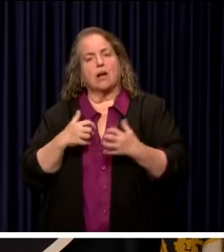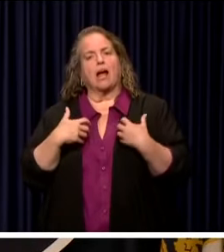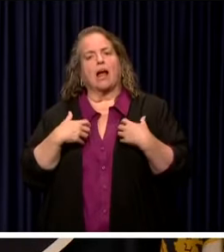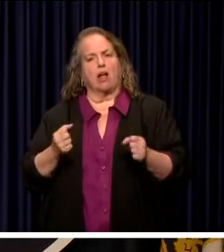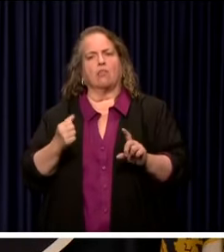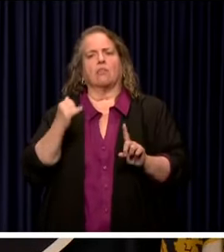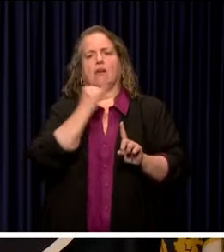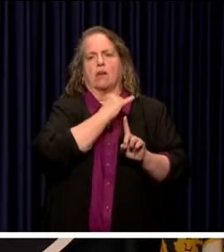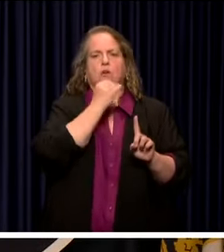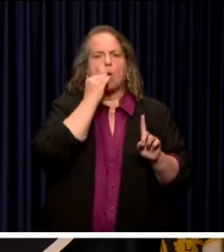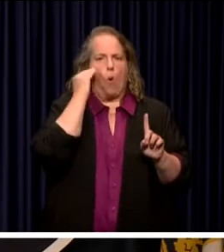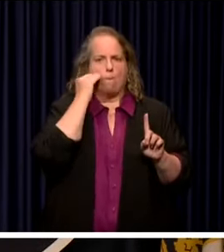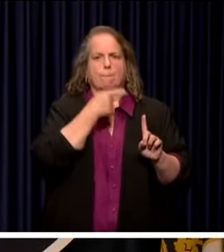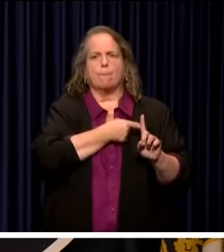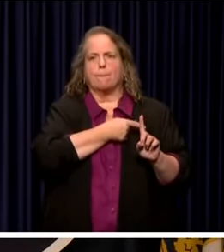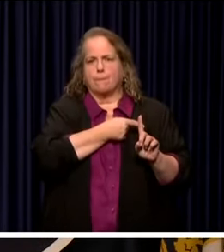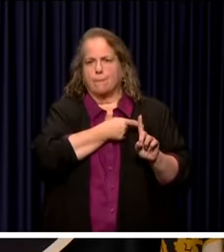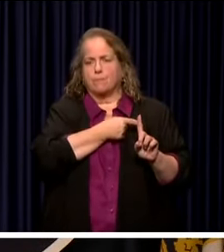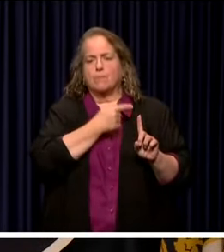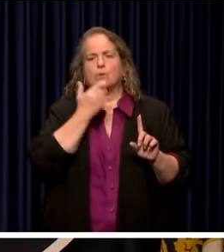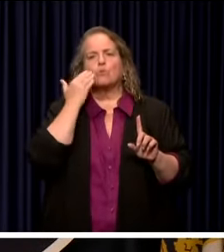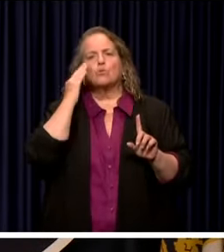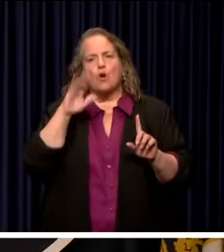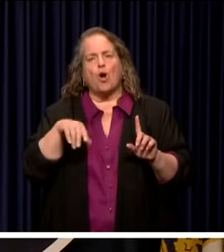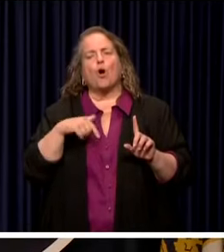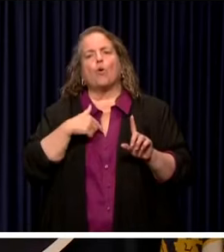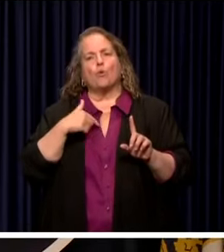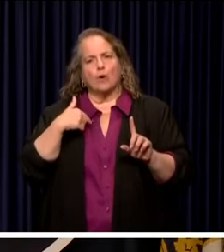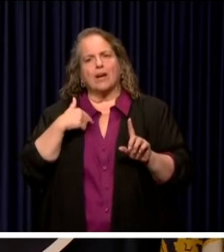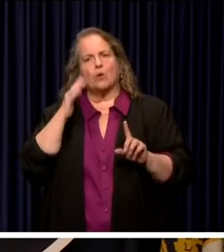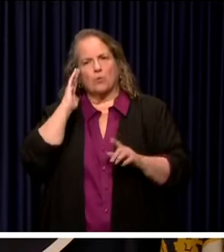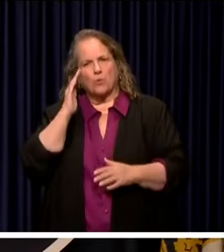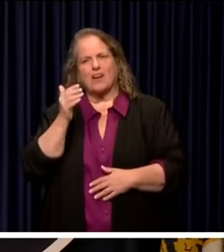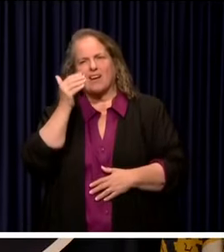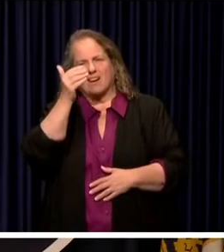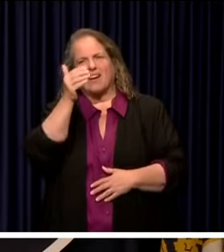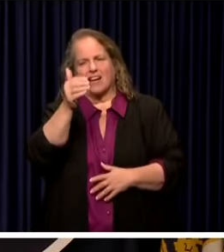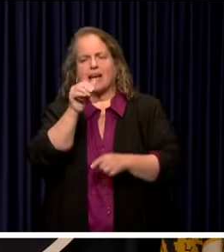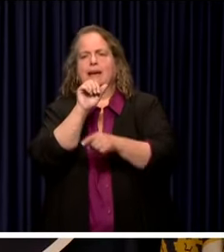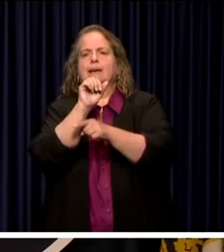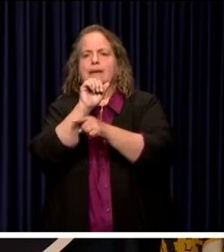WE COULD HAVE EVER IMAGINED.